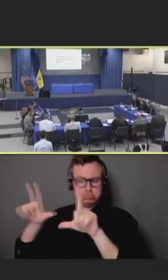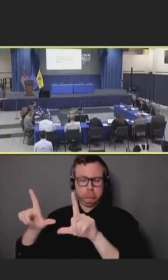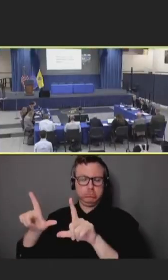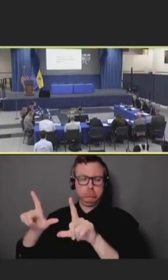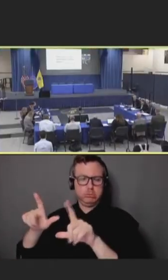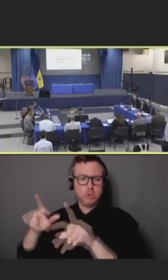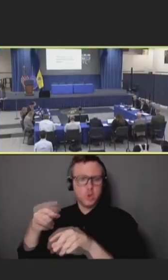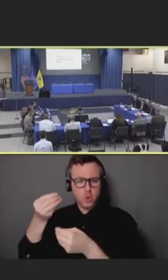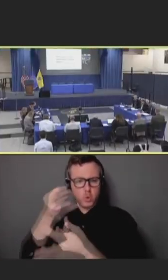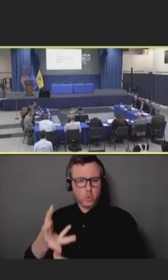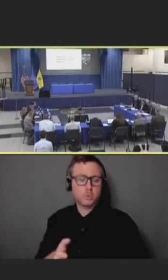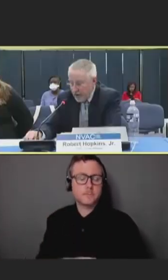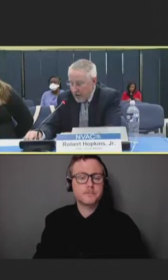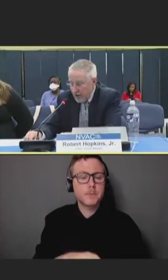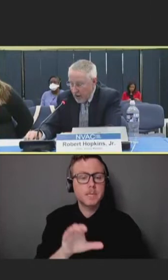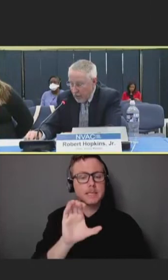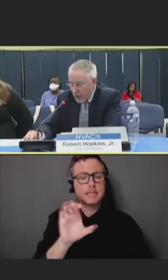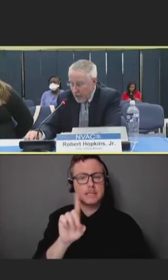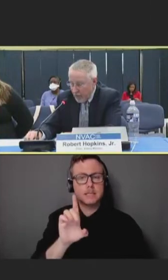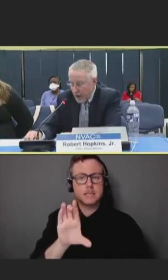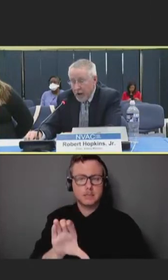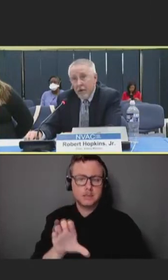Next for CDC, Ram Koppaka.